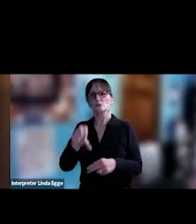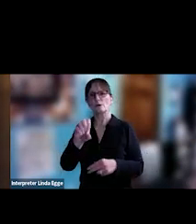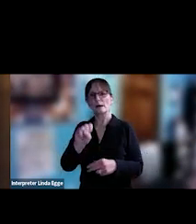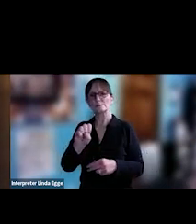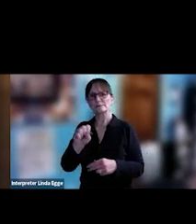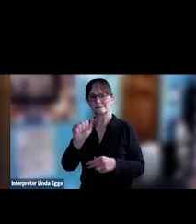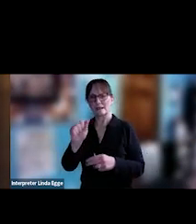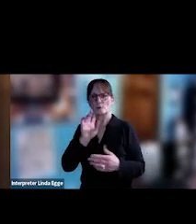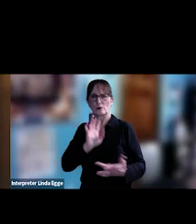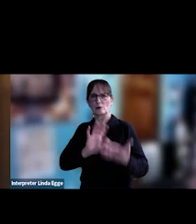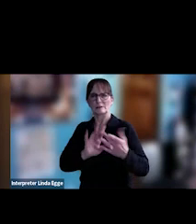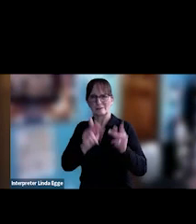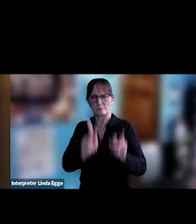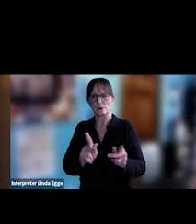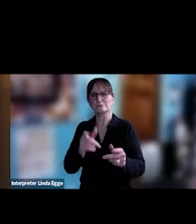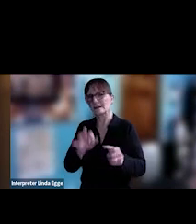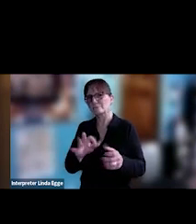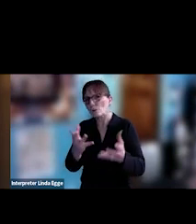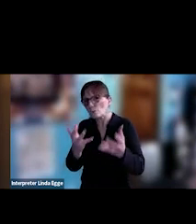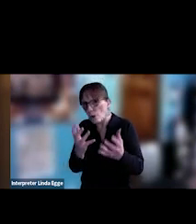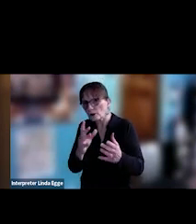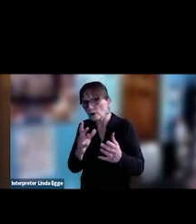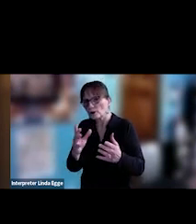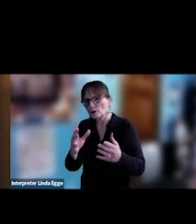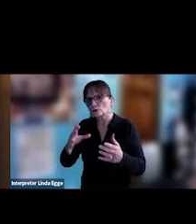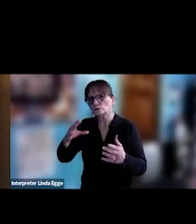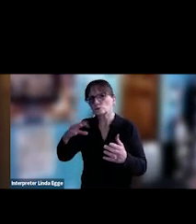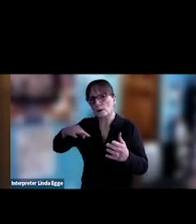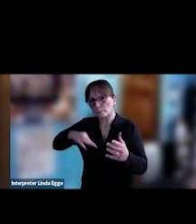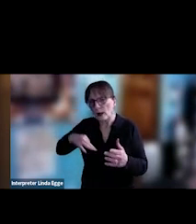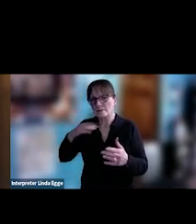to ask them if they want to file for early retirement.